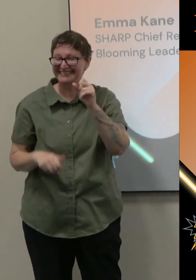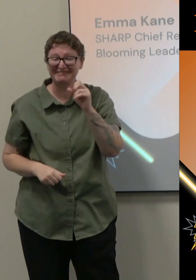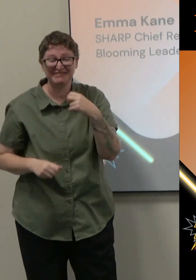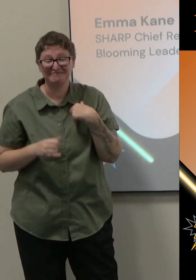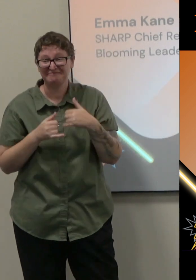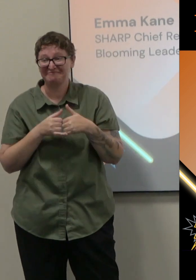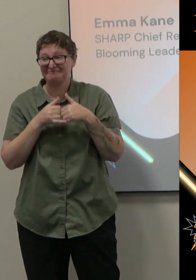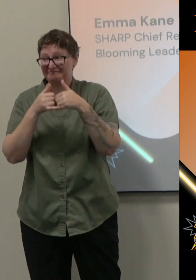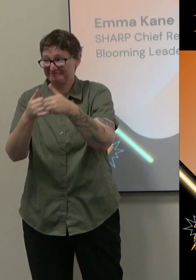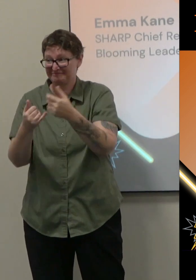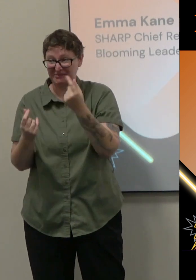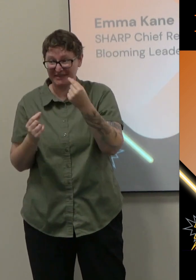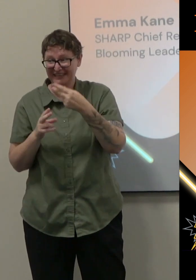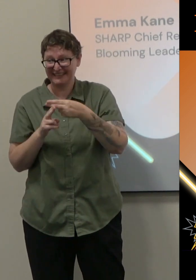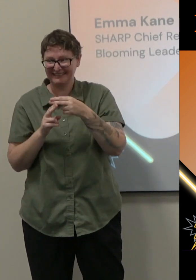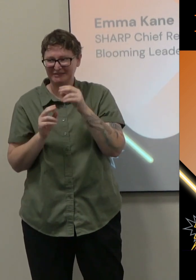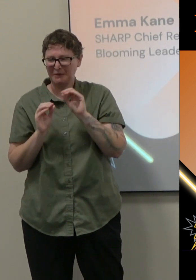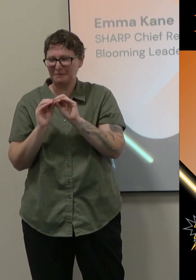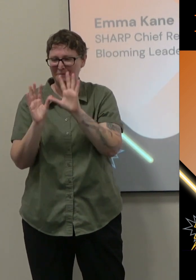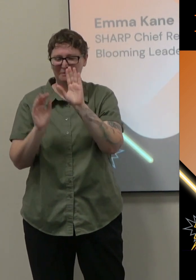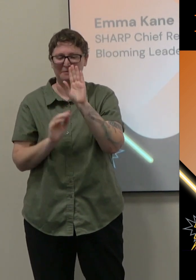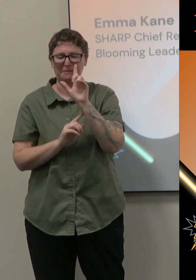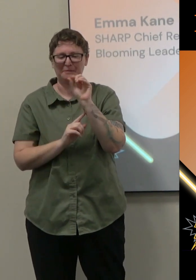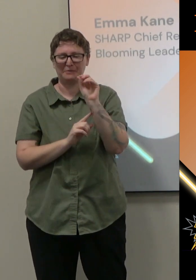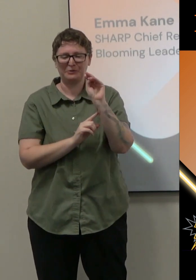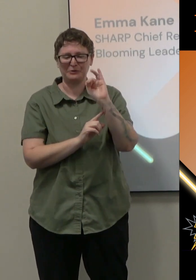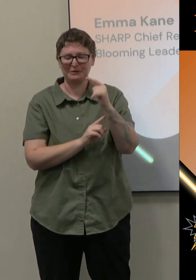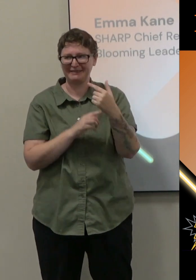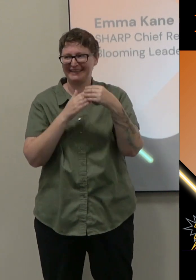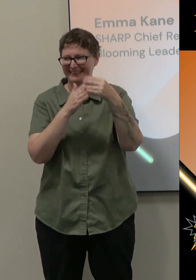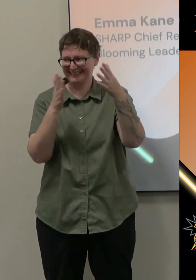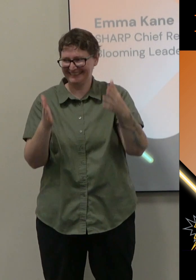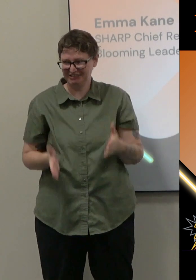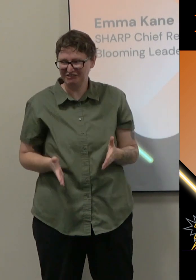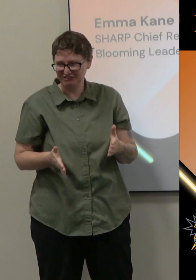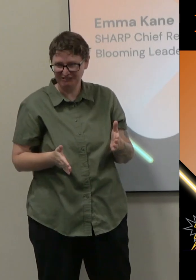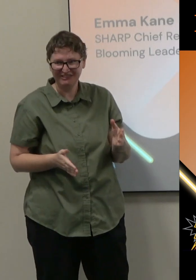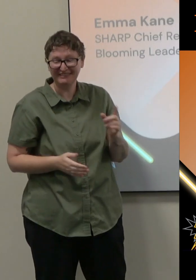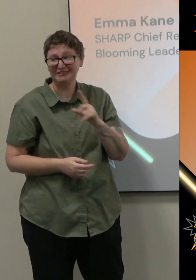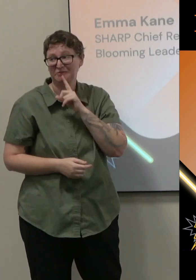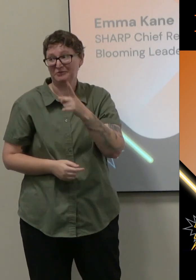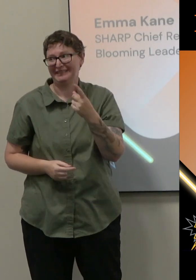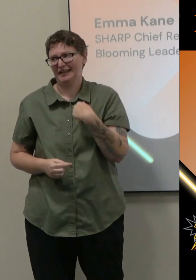So her award is... So her award is the Blooming Leader Award.